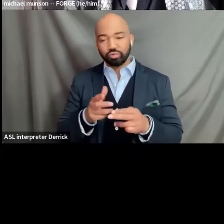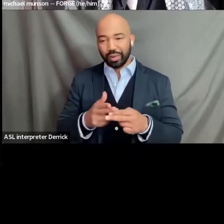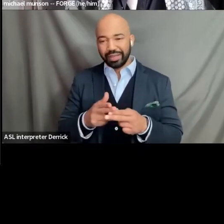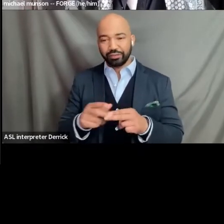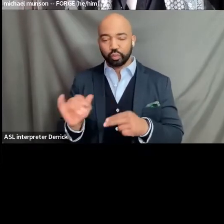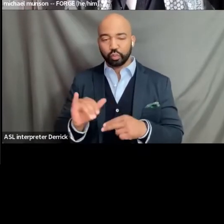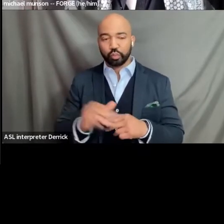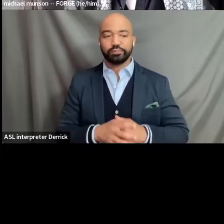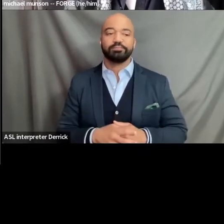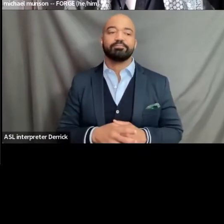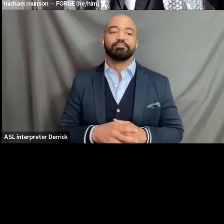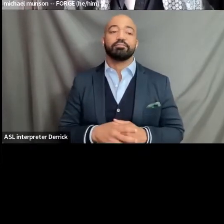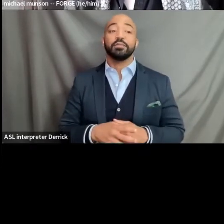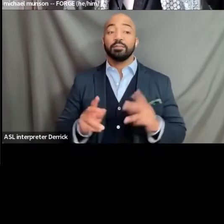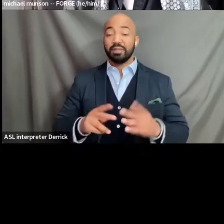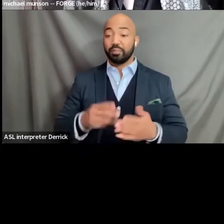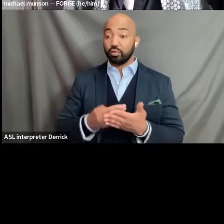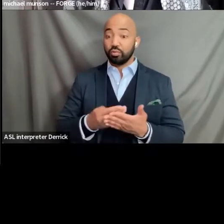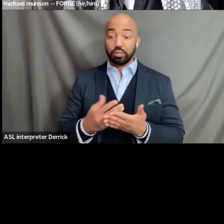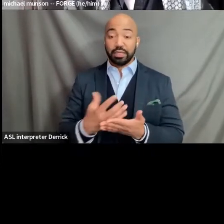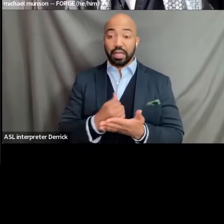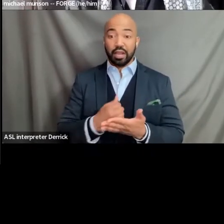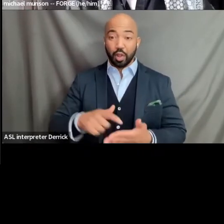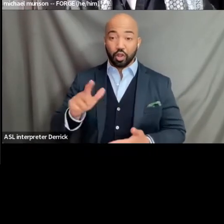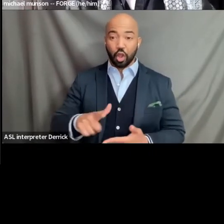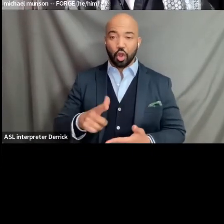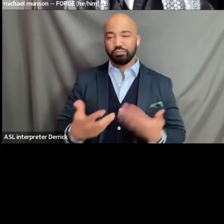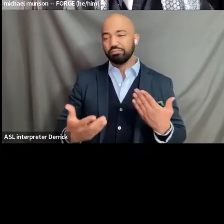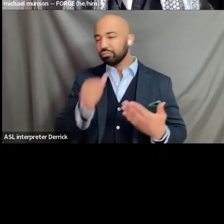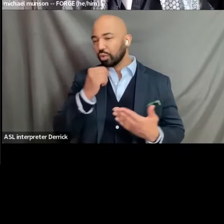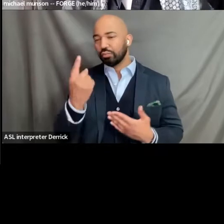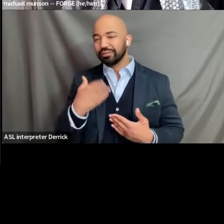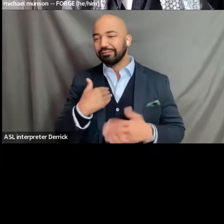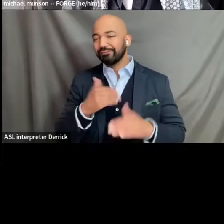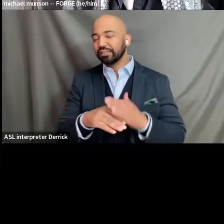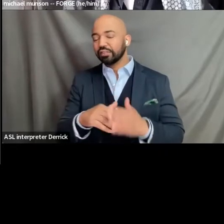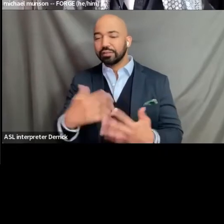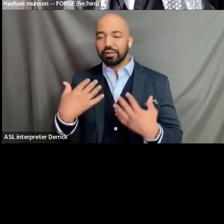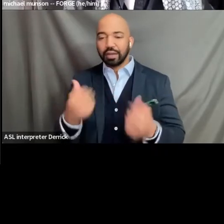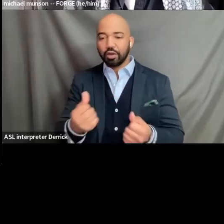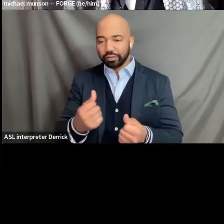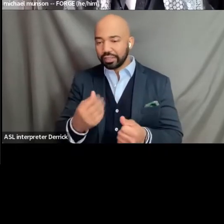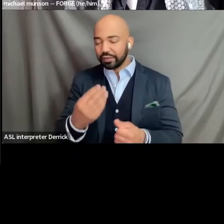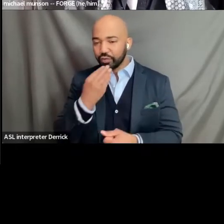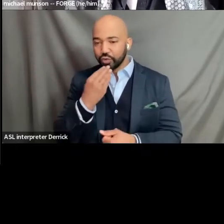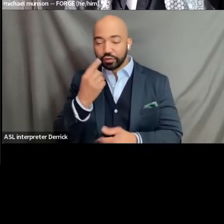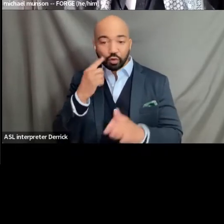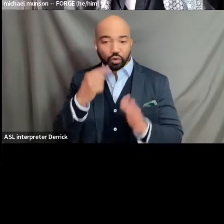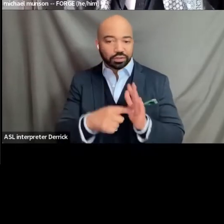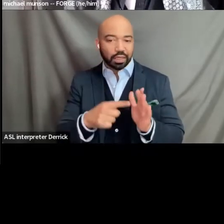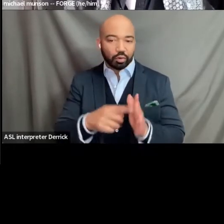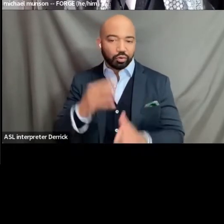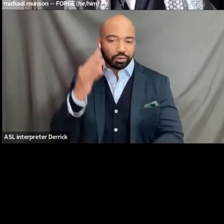may not have access to healthier foods. So they may not have access to as many fruits or vegetables or lean proteins